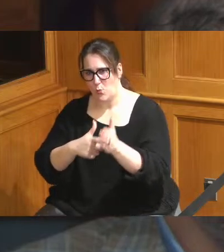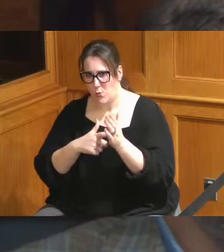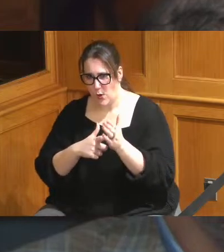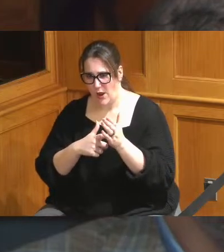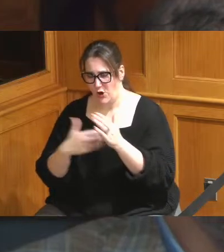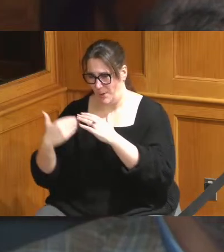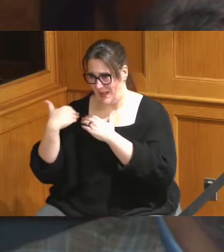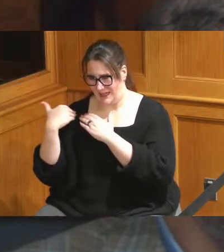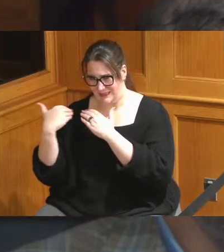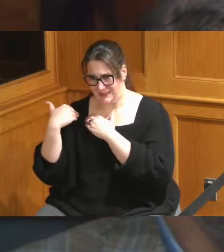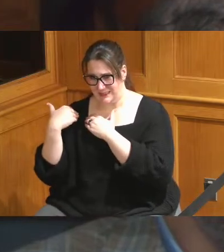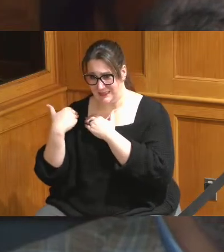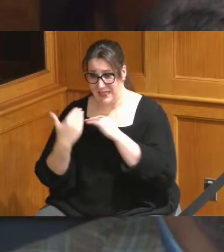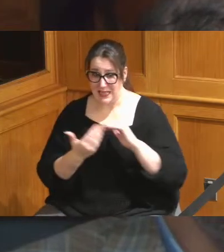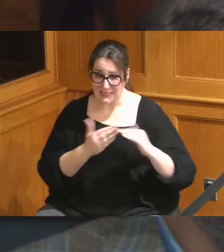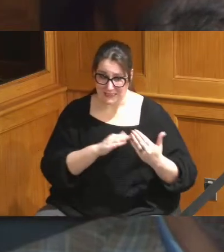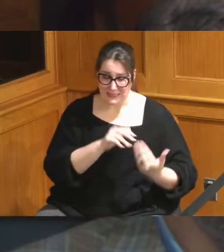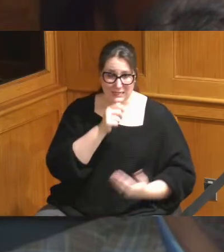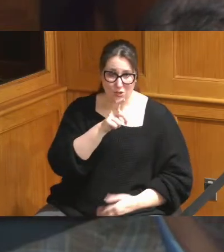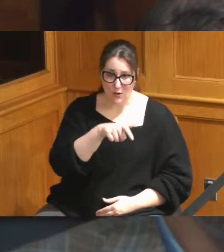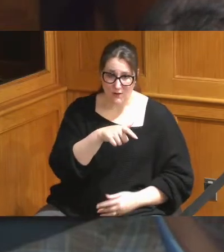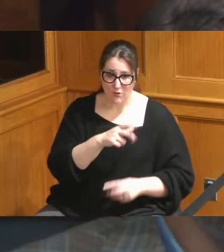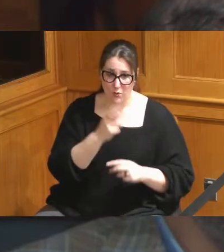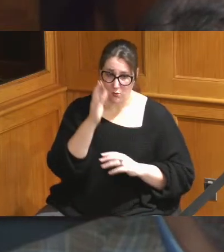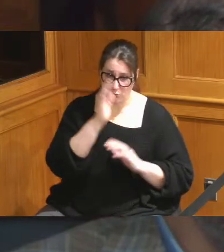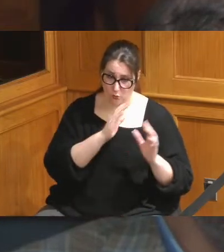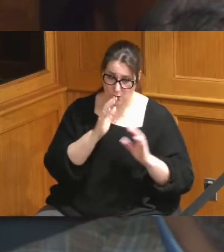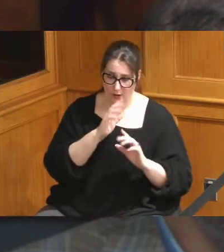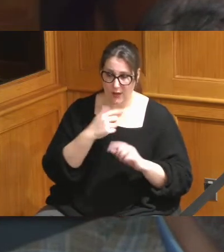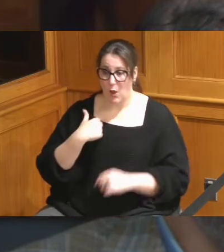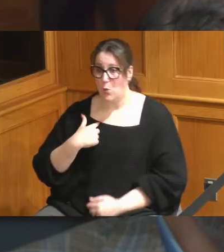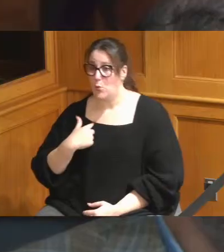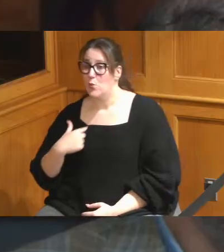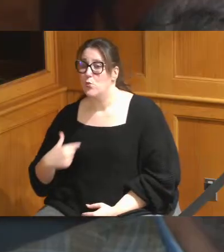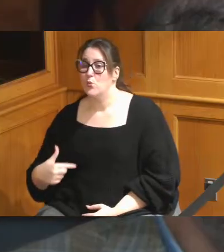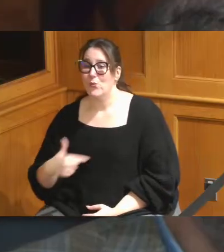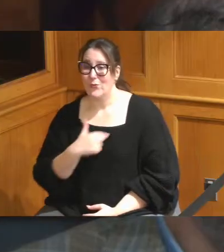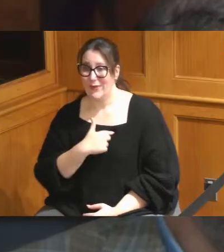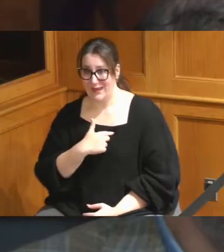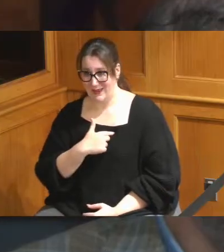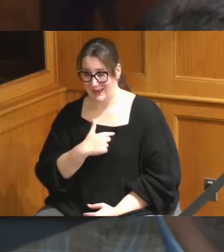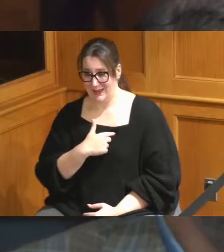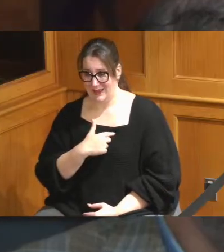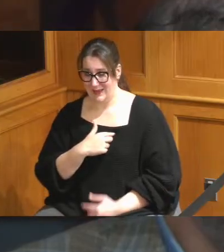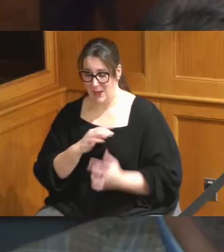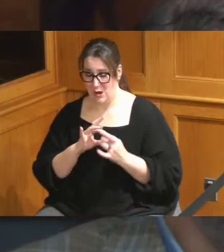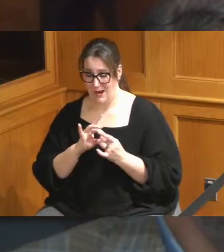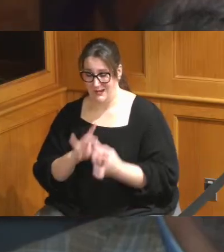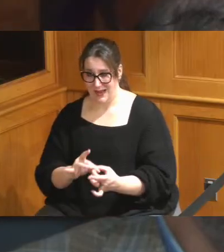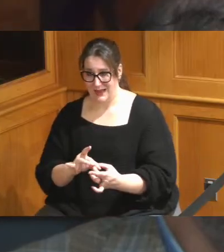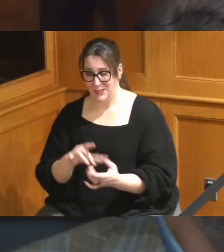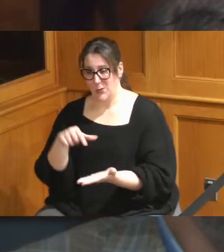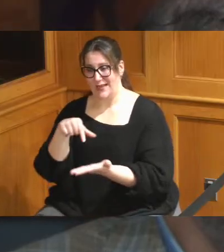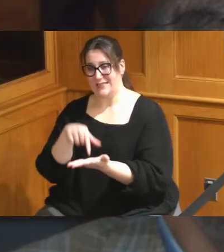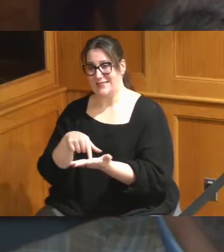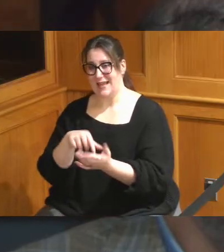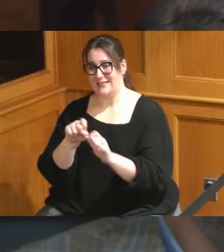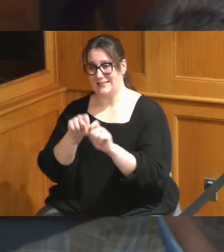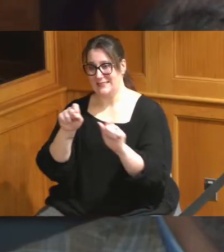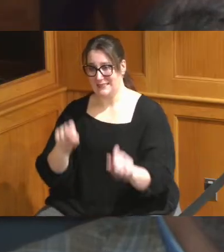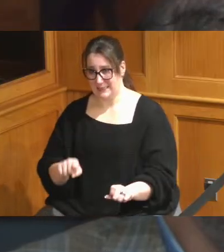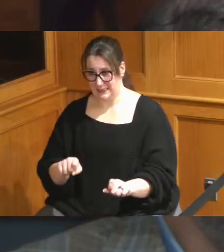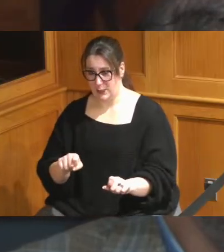have to worry about it because they don't do the stadiums. We are tied into a debt system on the